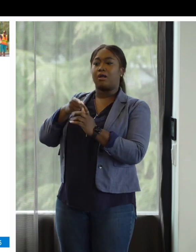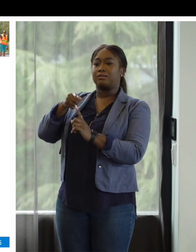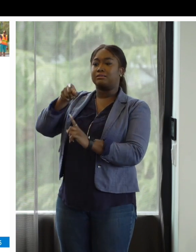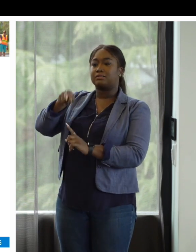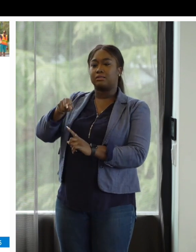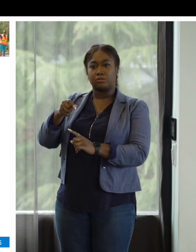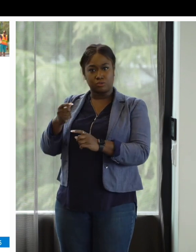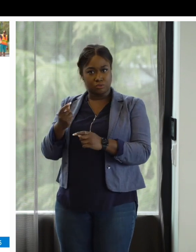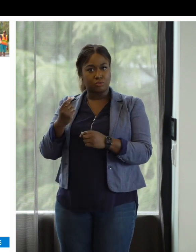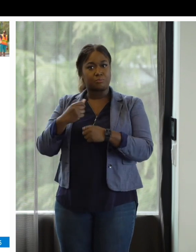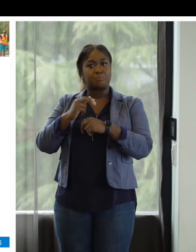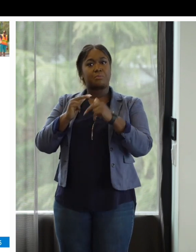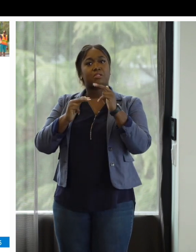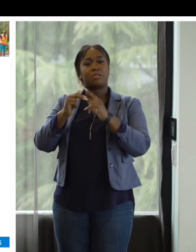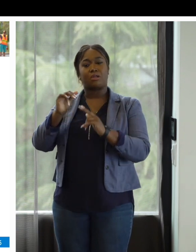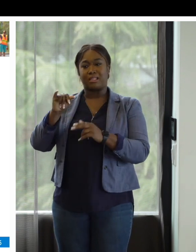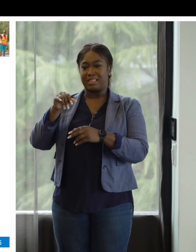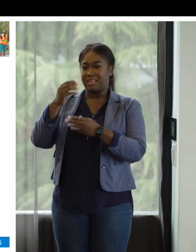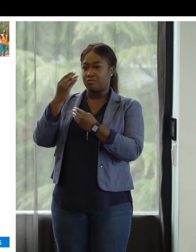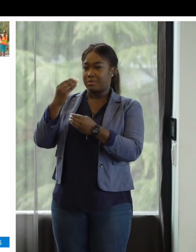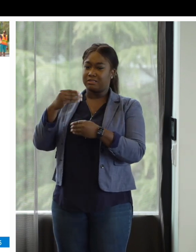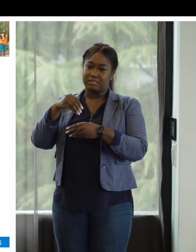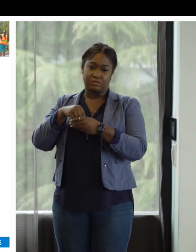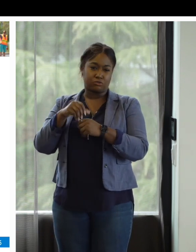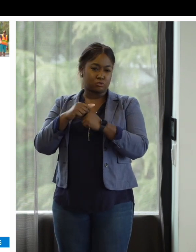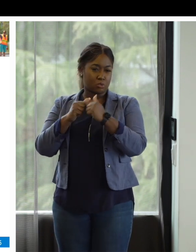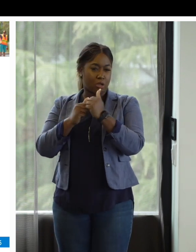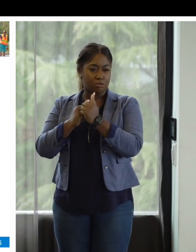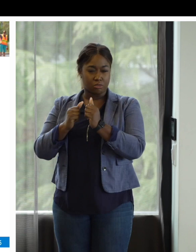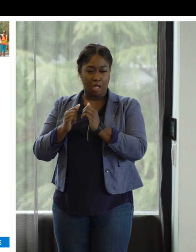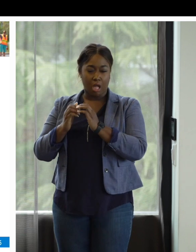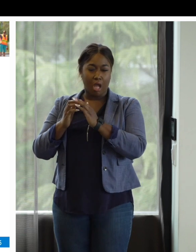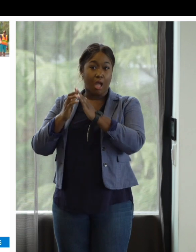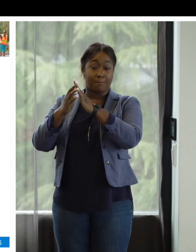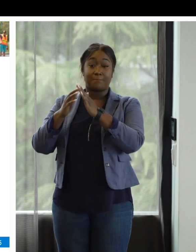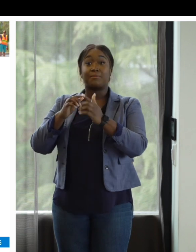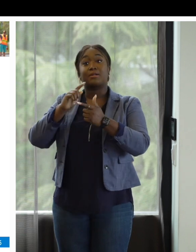infrastructure and the kinds of information that